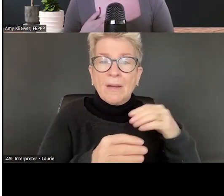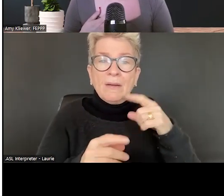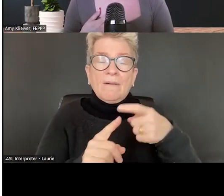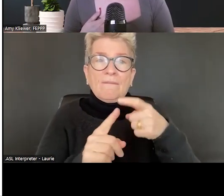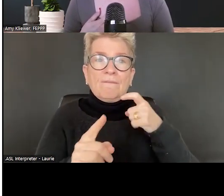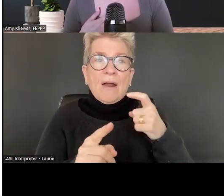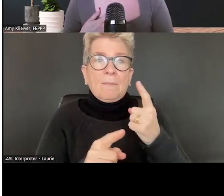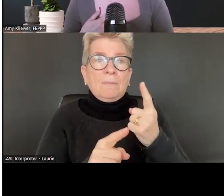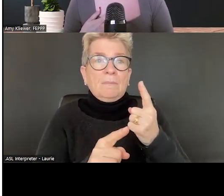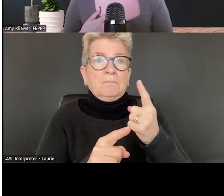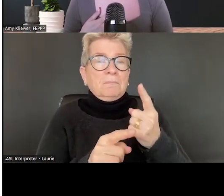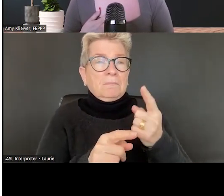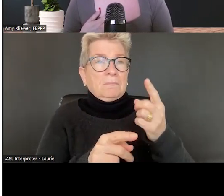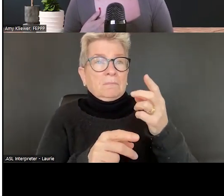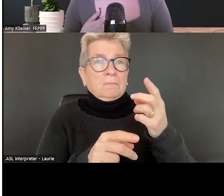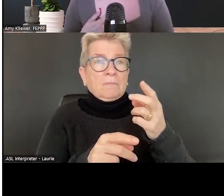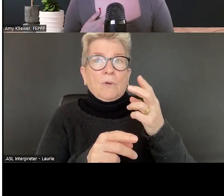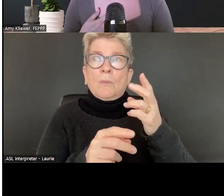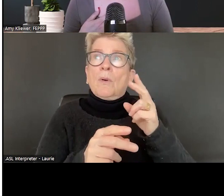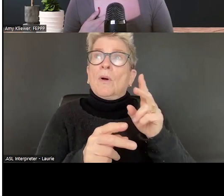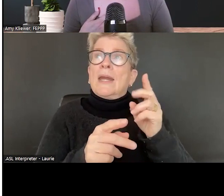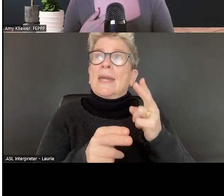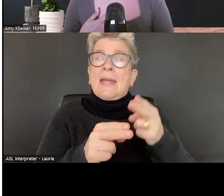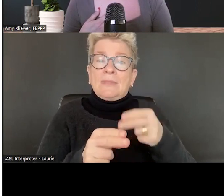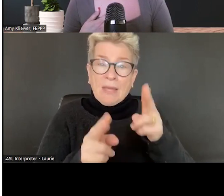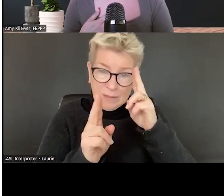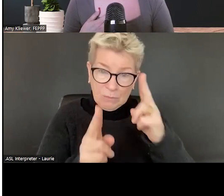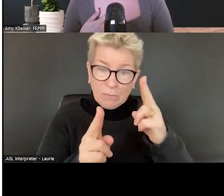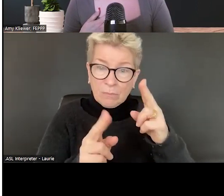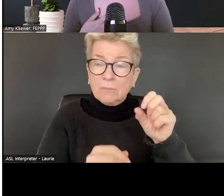and all of that information should always be found within our resource